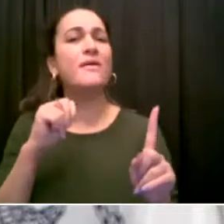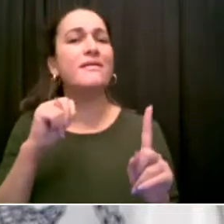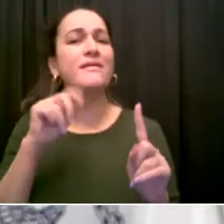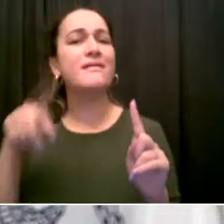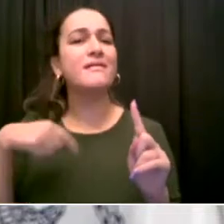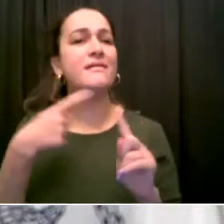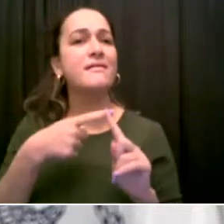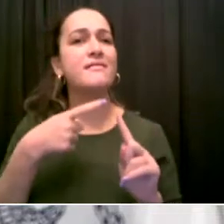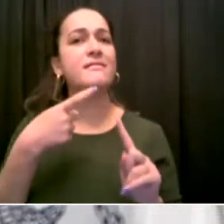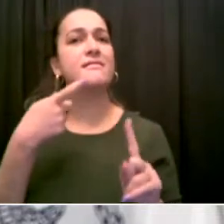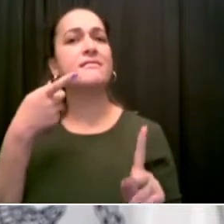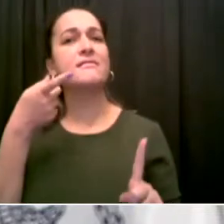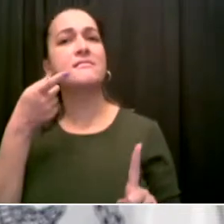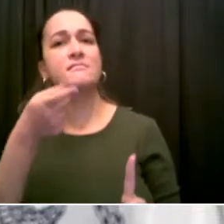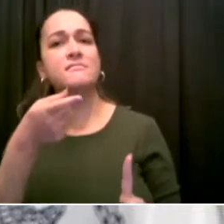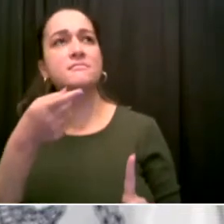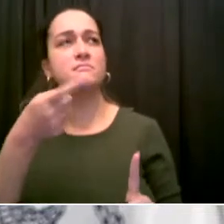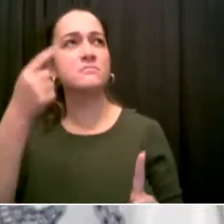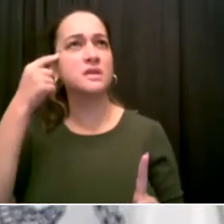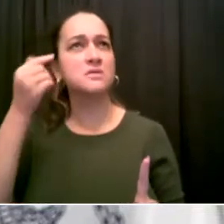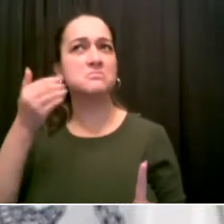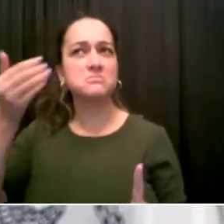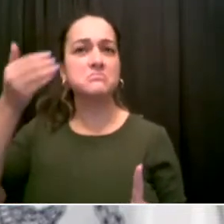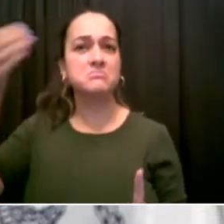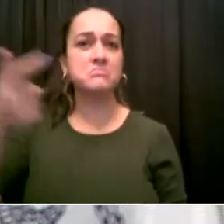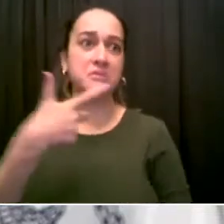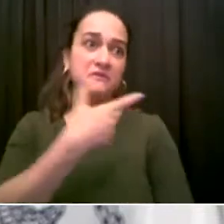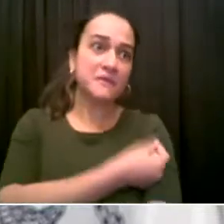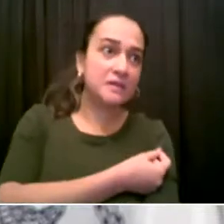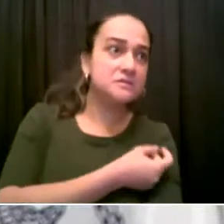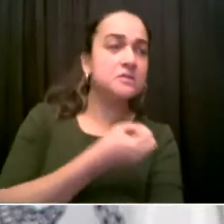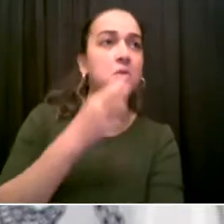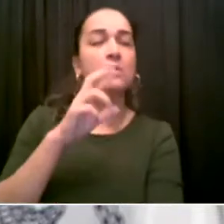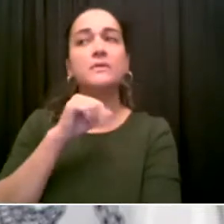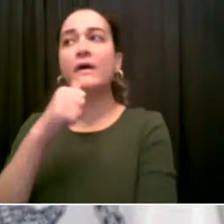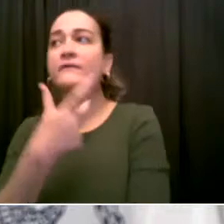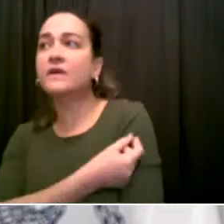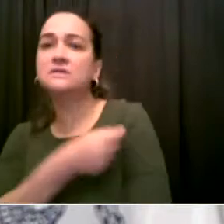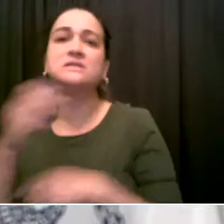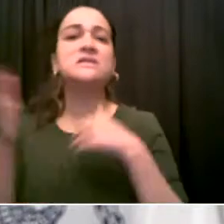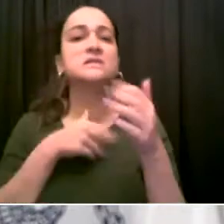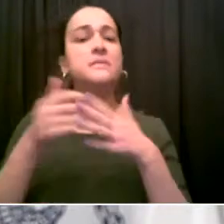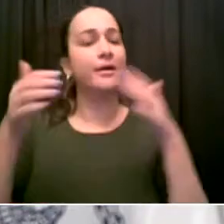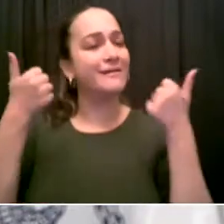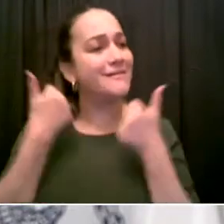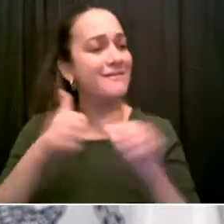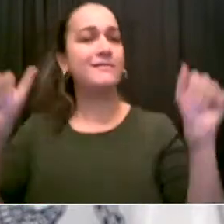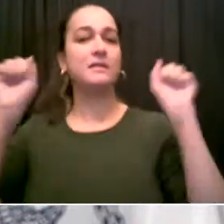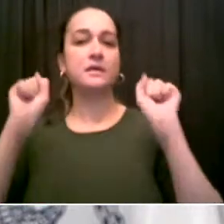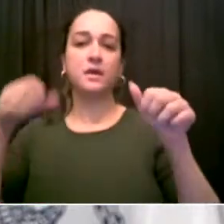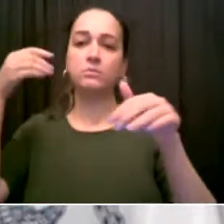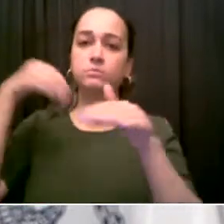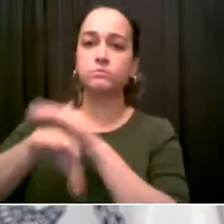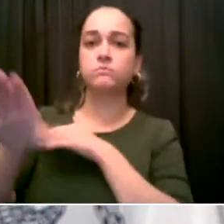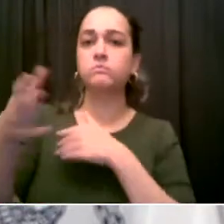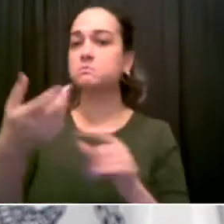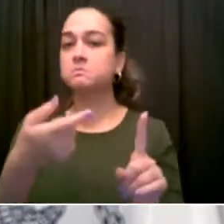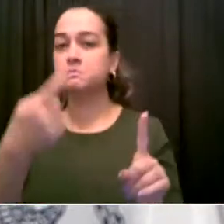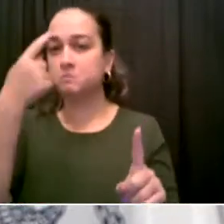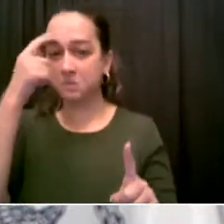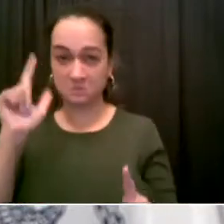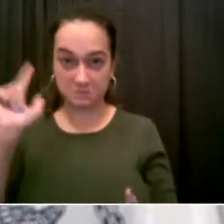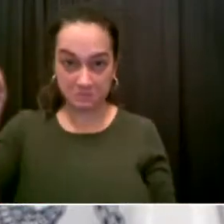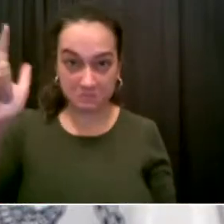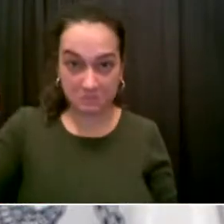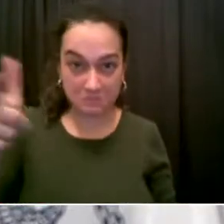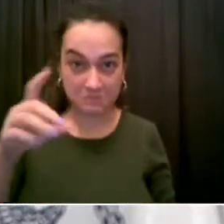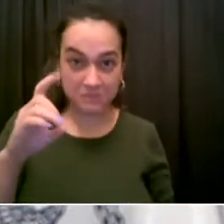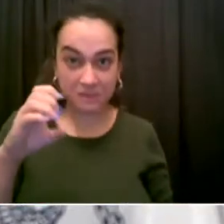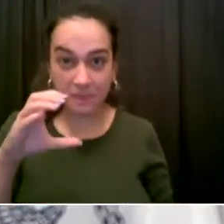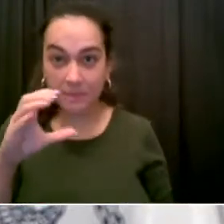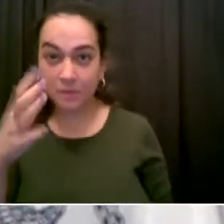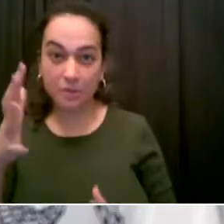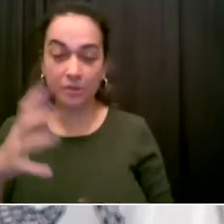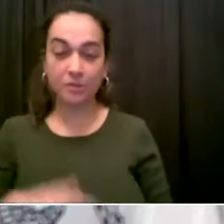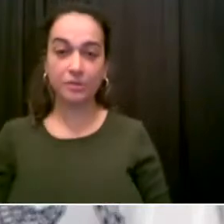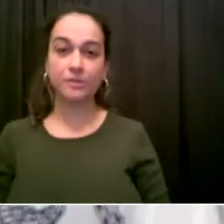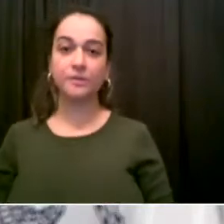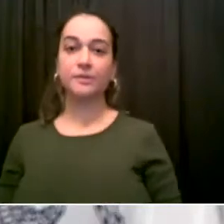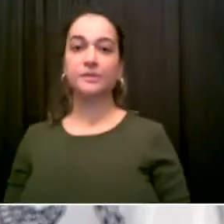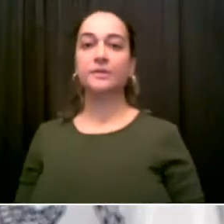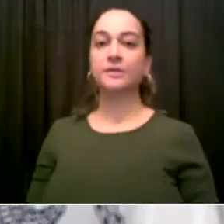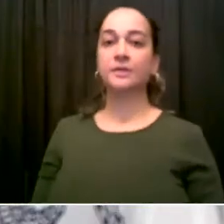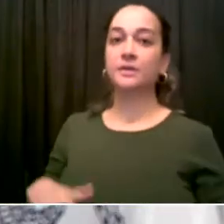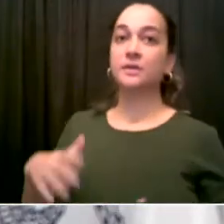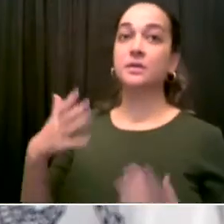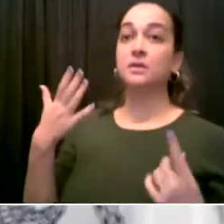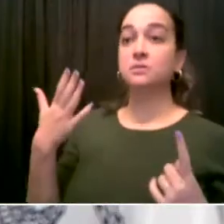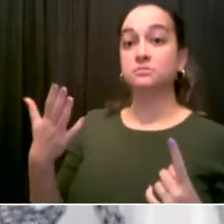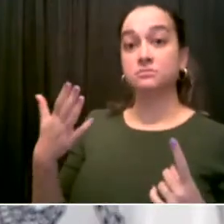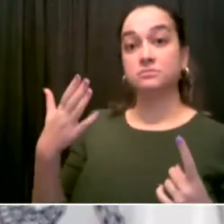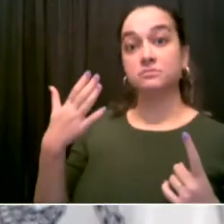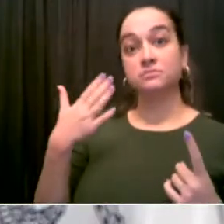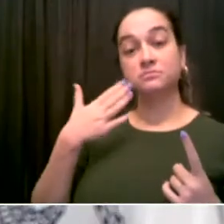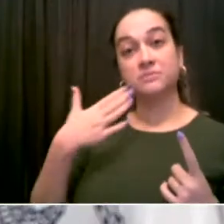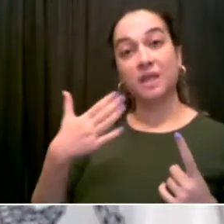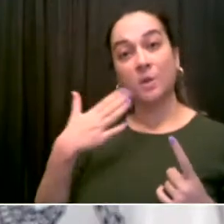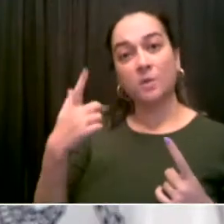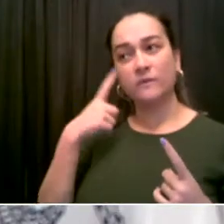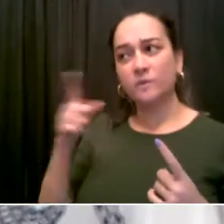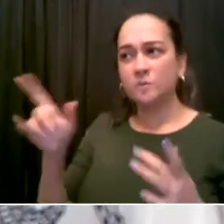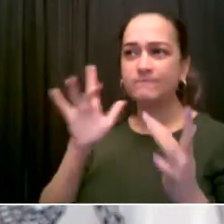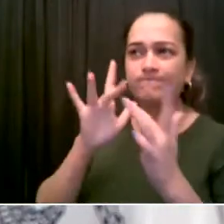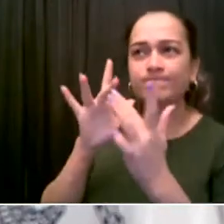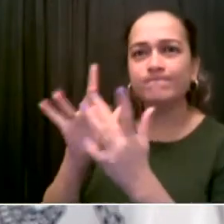LOW, CLOSE TO ZERO, THAT IT IS